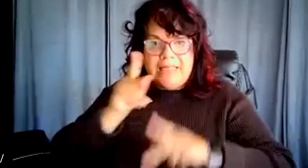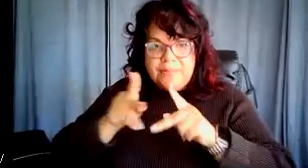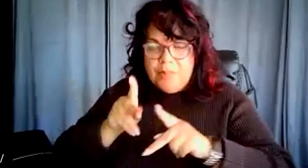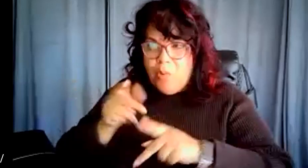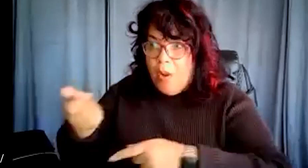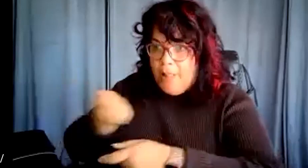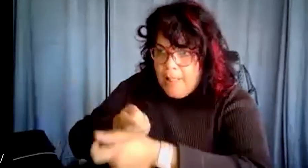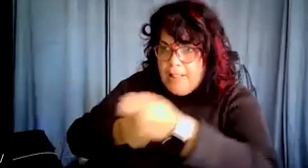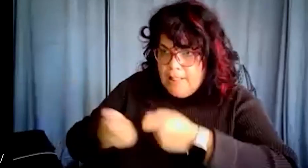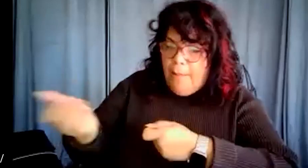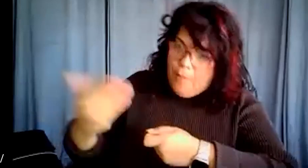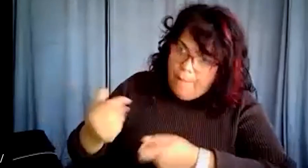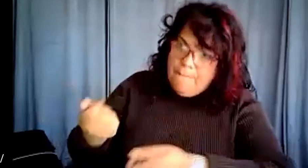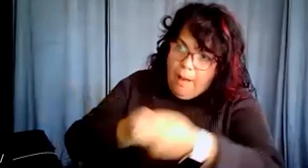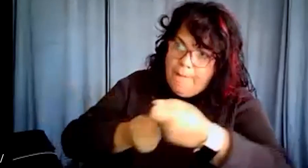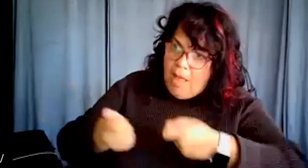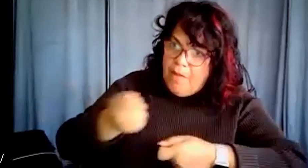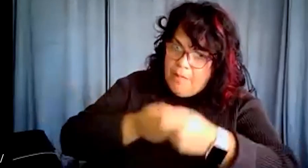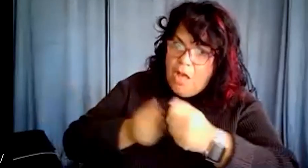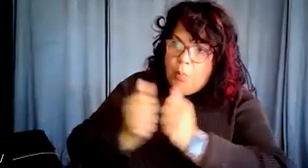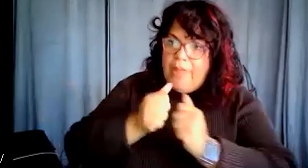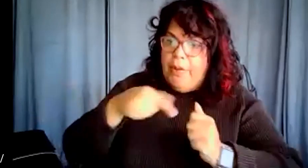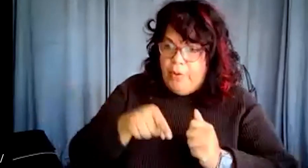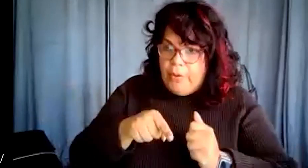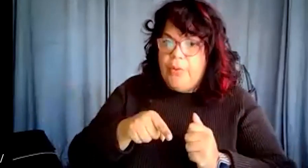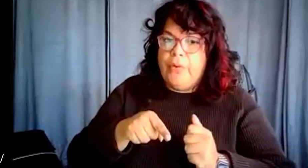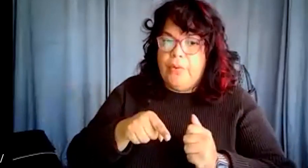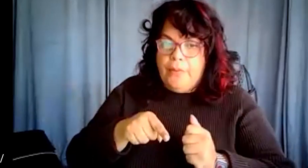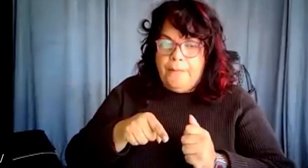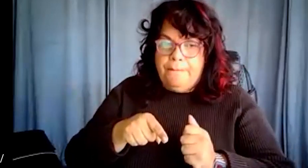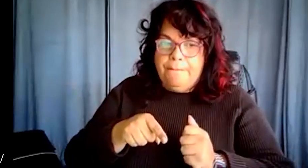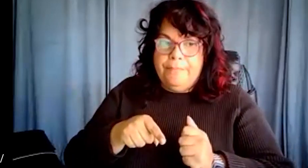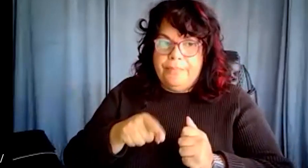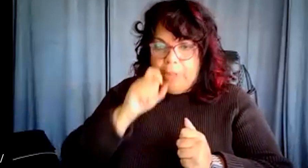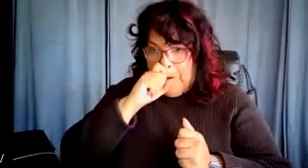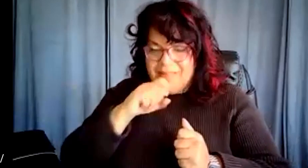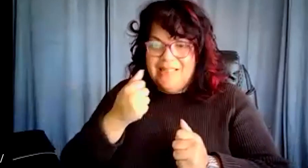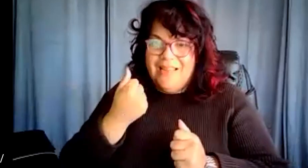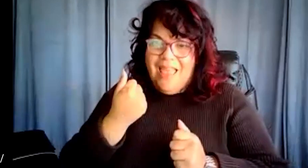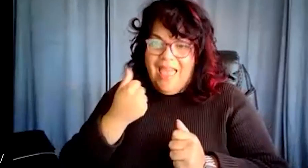her as an active allyship, as an act of advocacy.